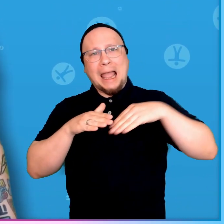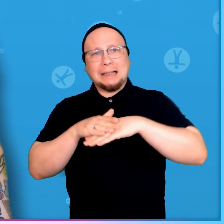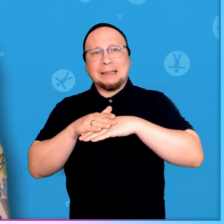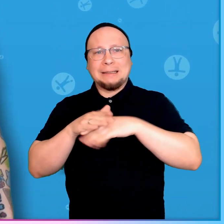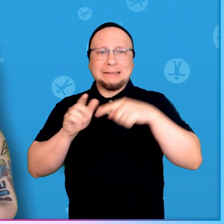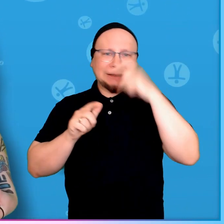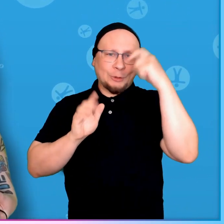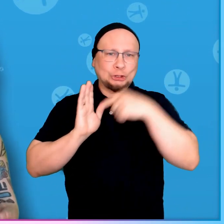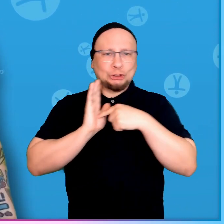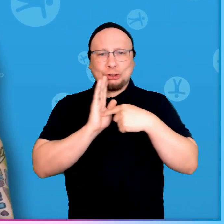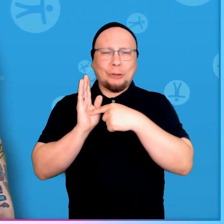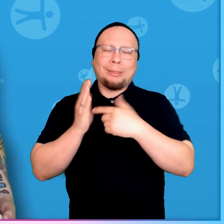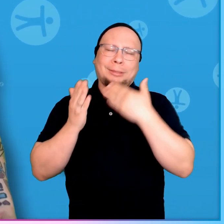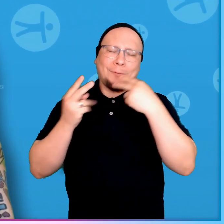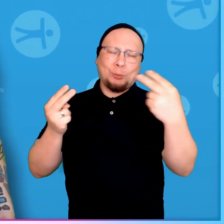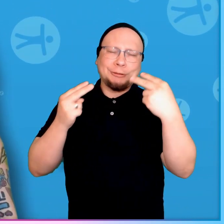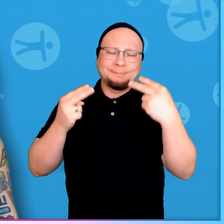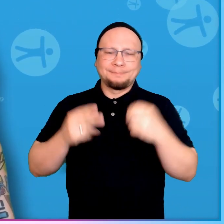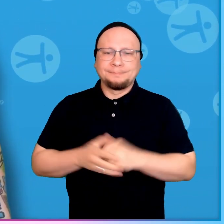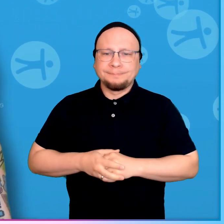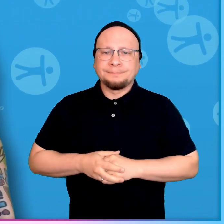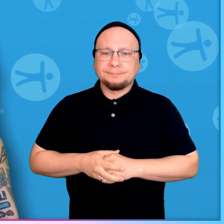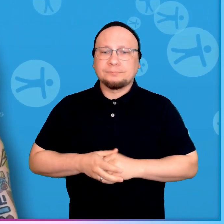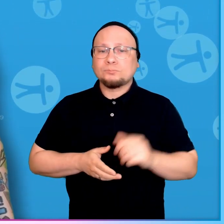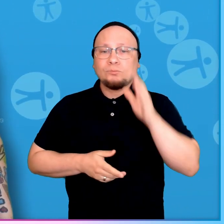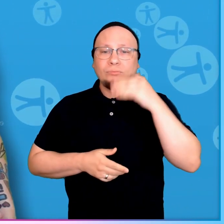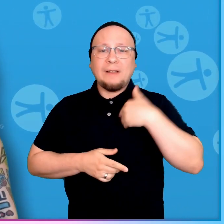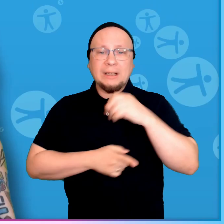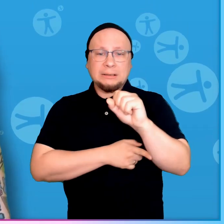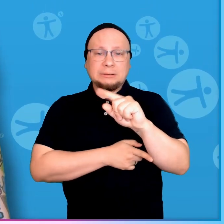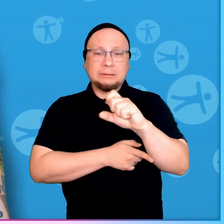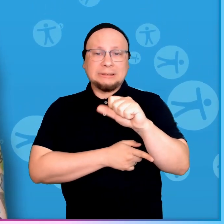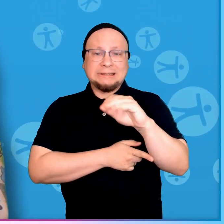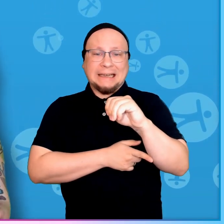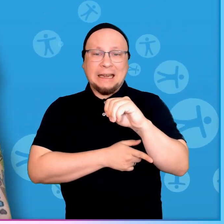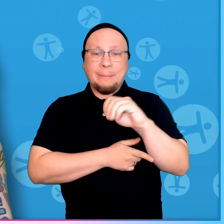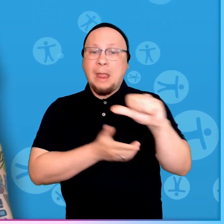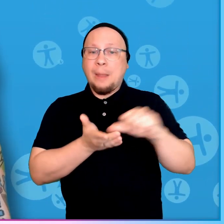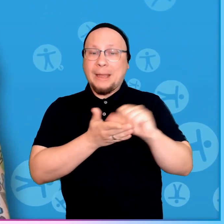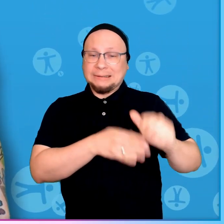As a reminder, we have a Steam Sale Page for this year’s Summer Showcase, so you can find